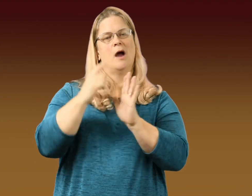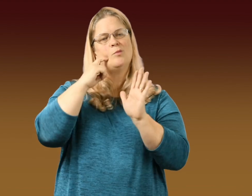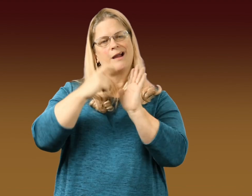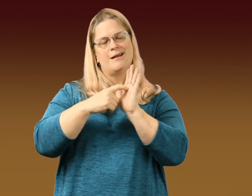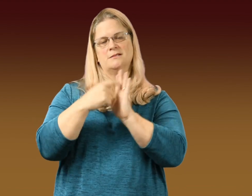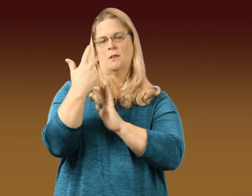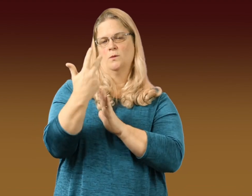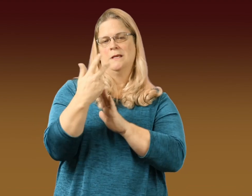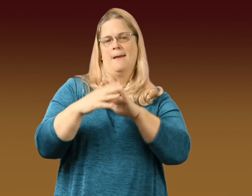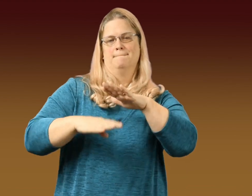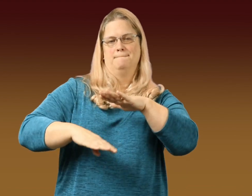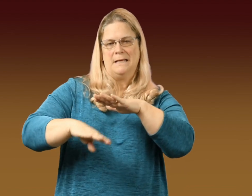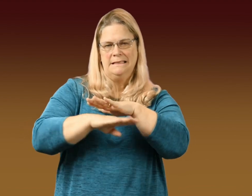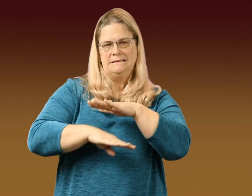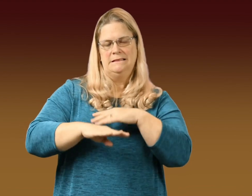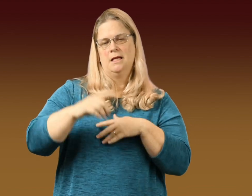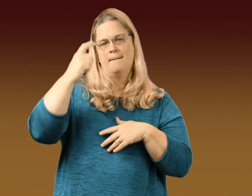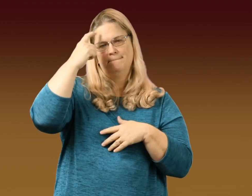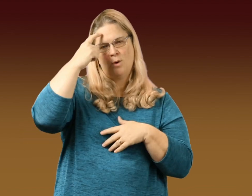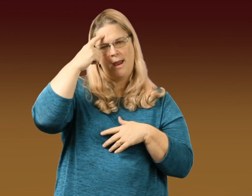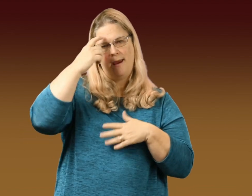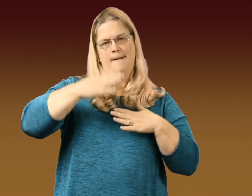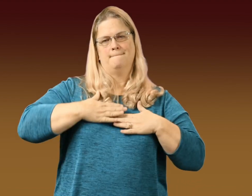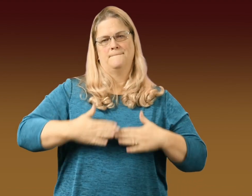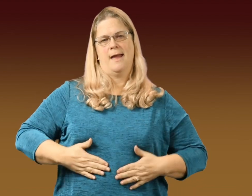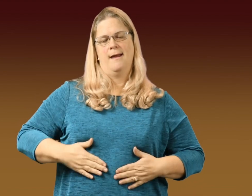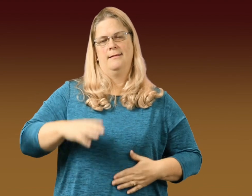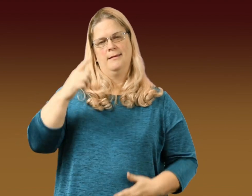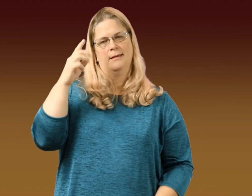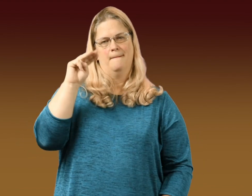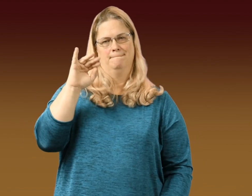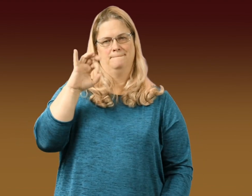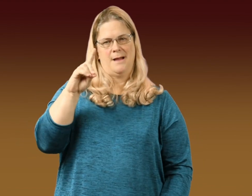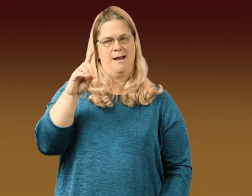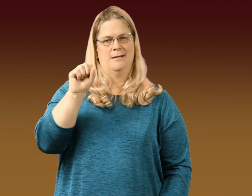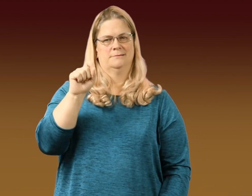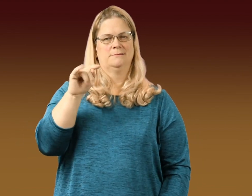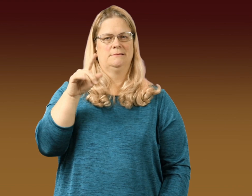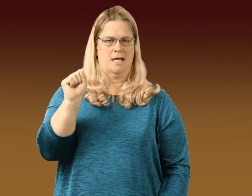that recognized three basic brain, body, and mind states.